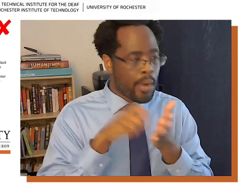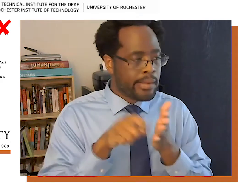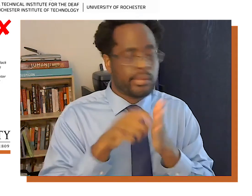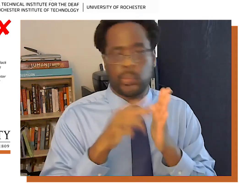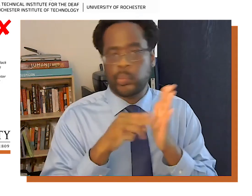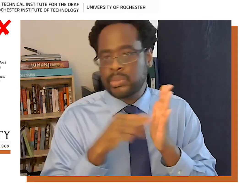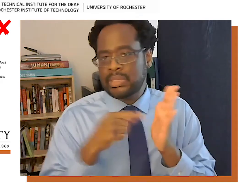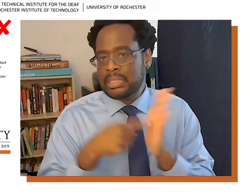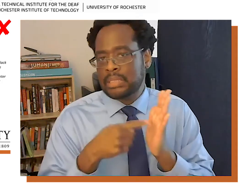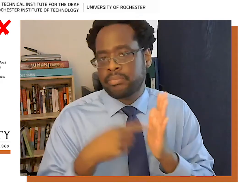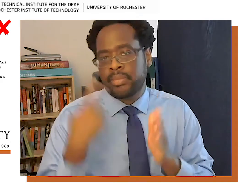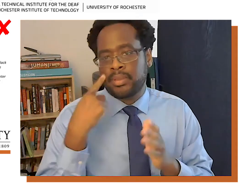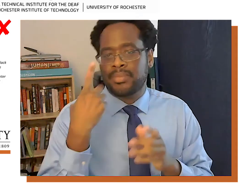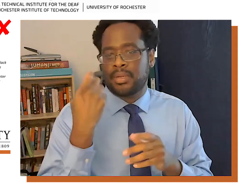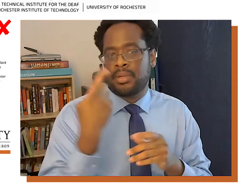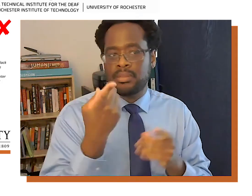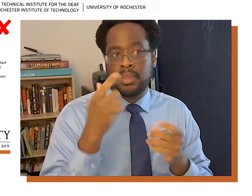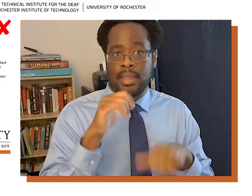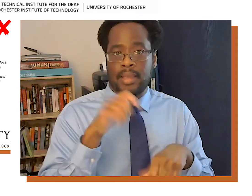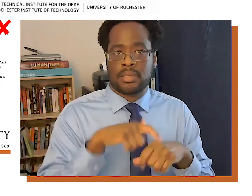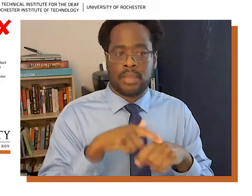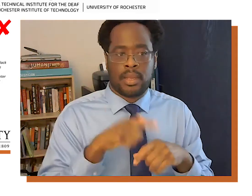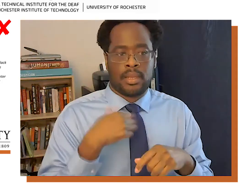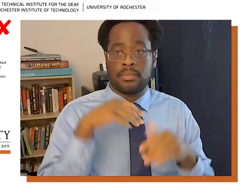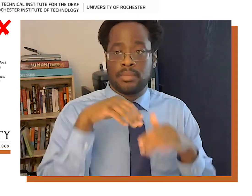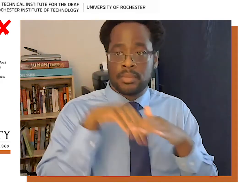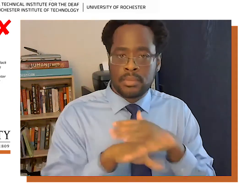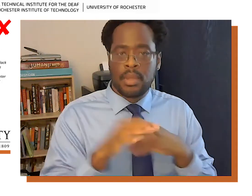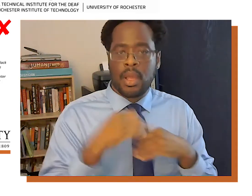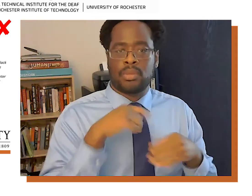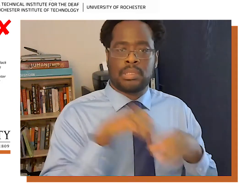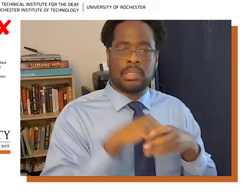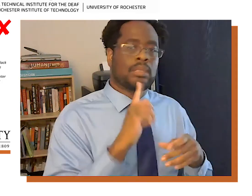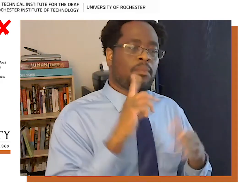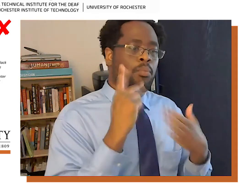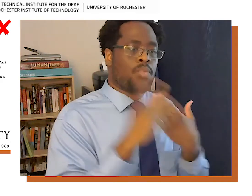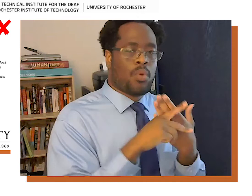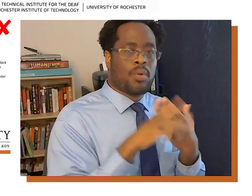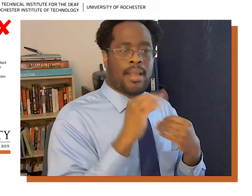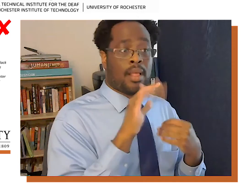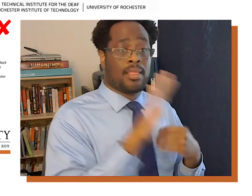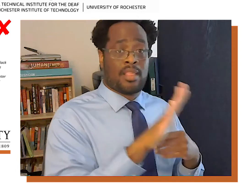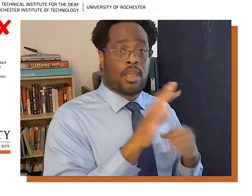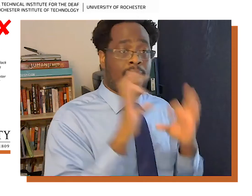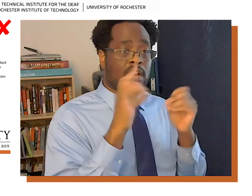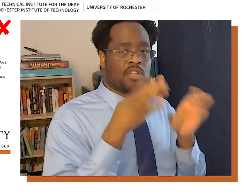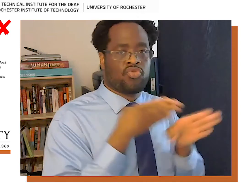but then here again, reading was very strong for me, but writing was not very strong for me